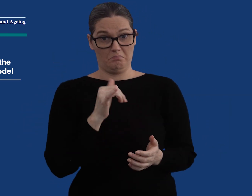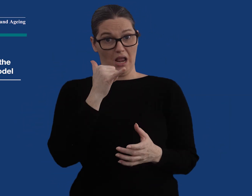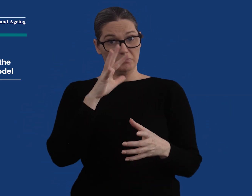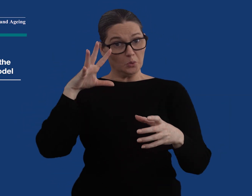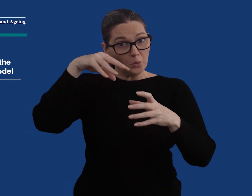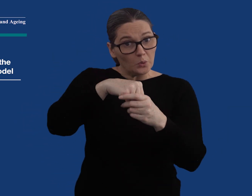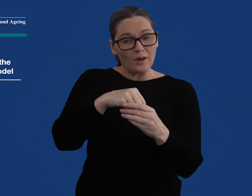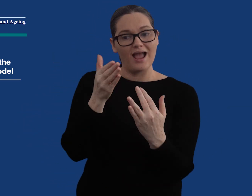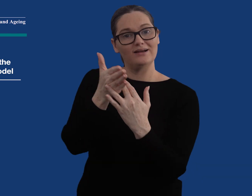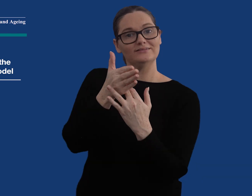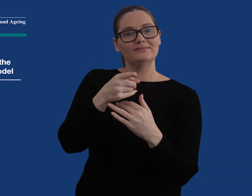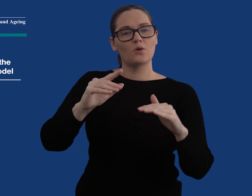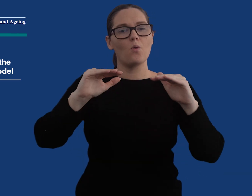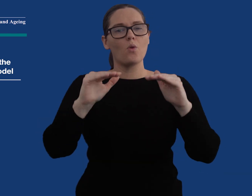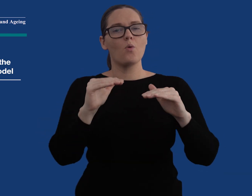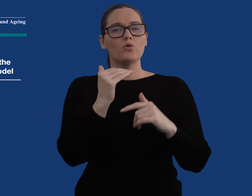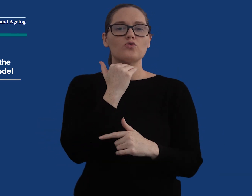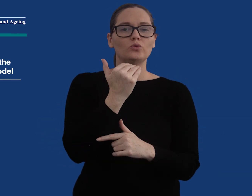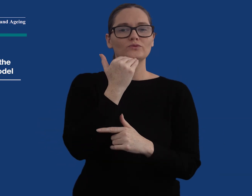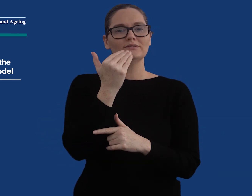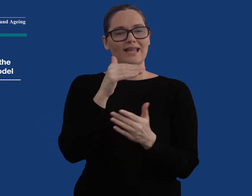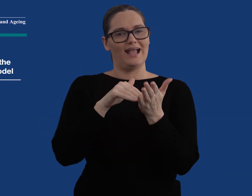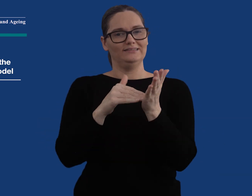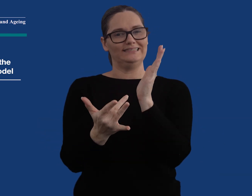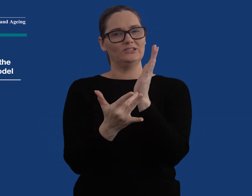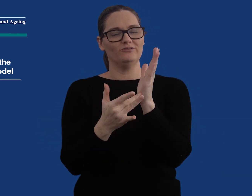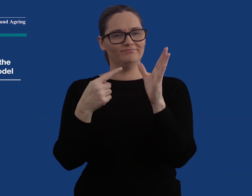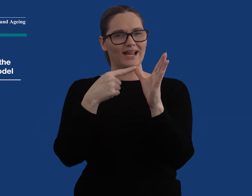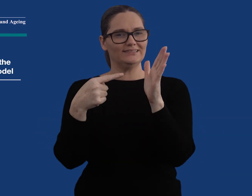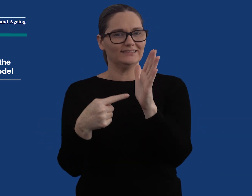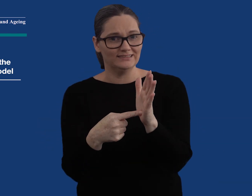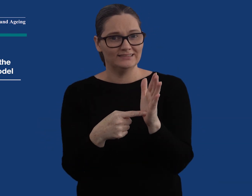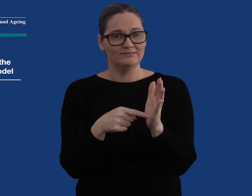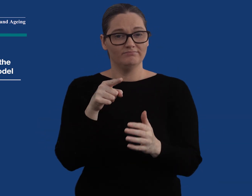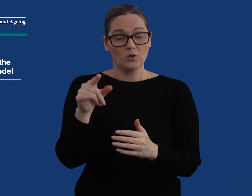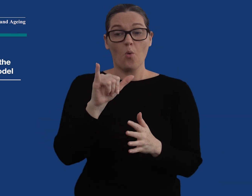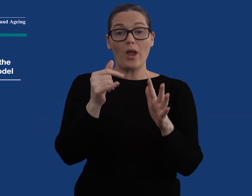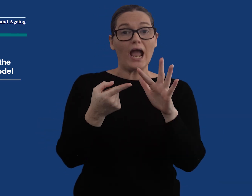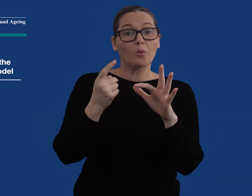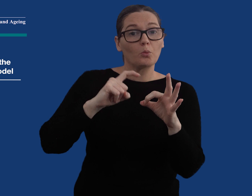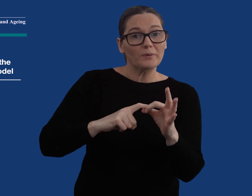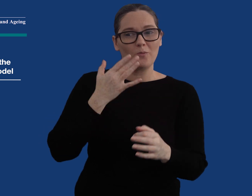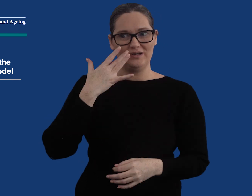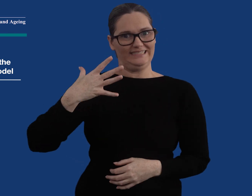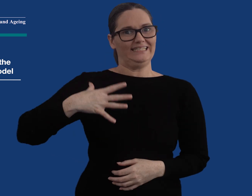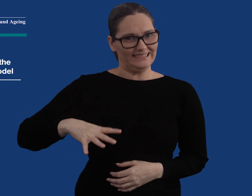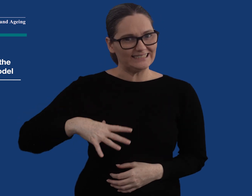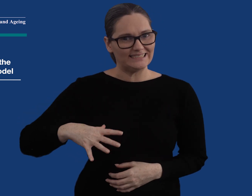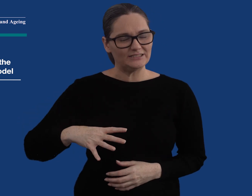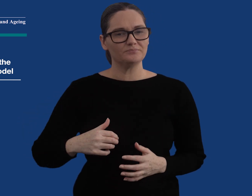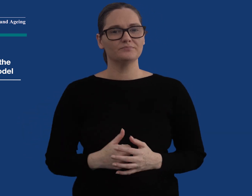This might also include access to low-cost assistive technology, aids or equipment where needed.